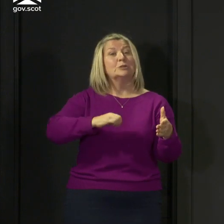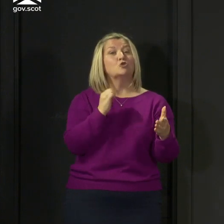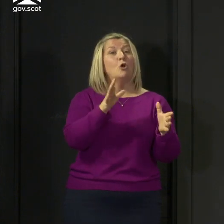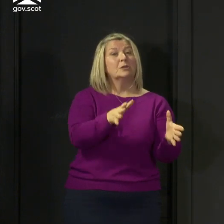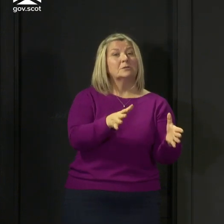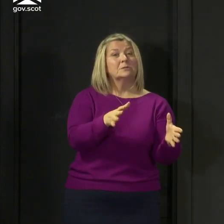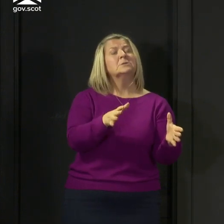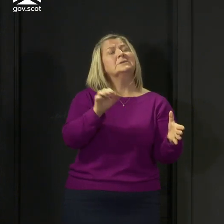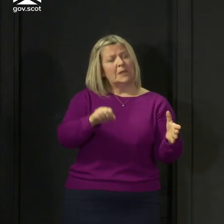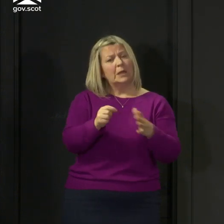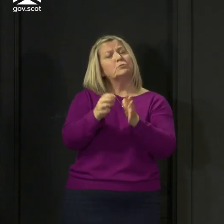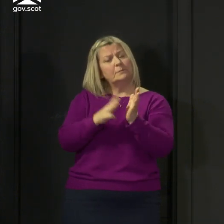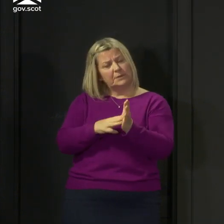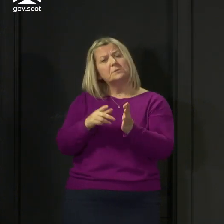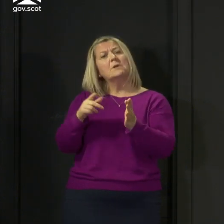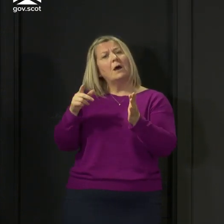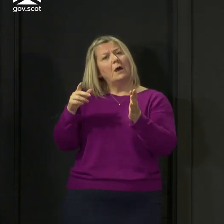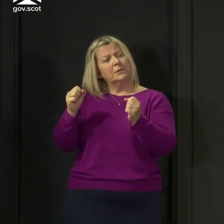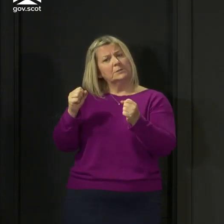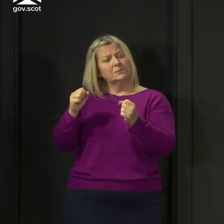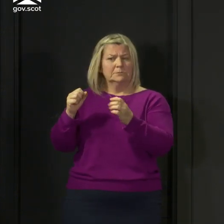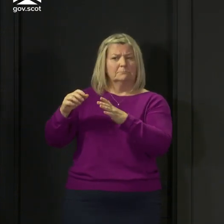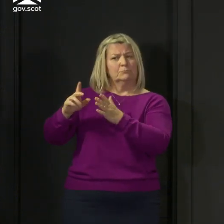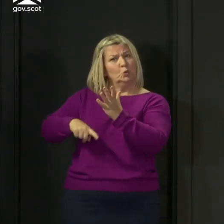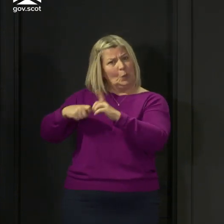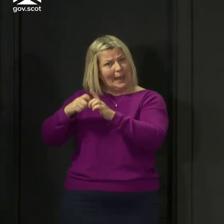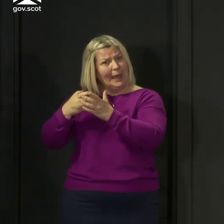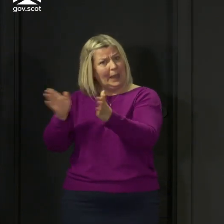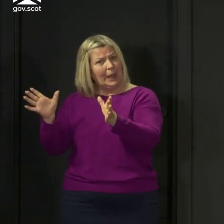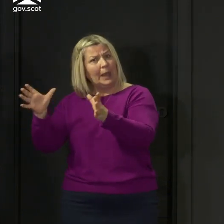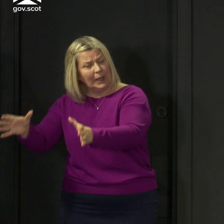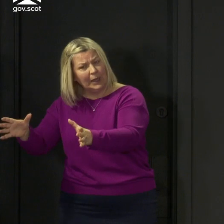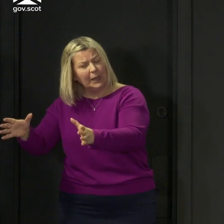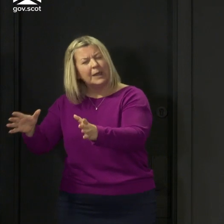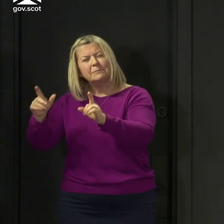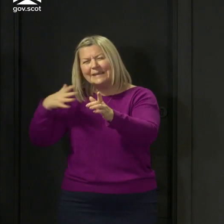he has to be very clear when he is announcing changes that are only for England. And if